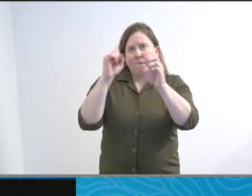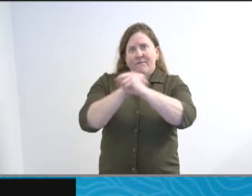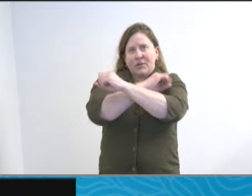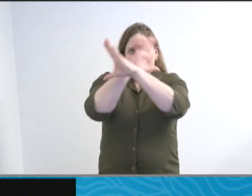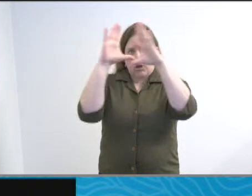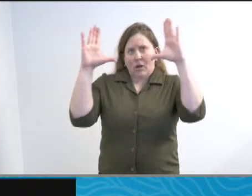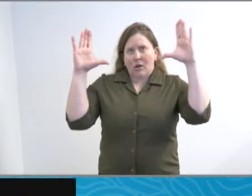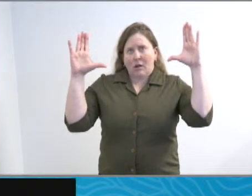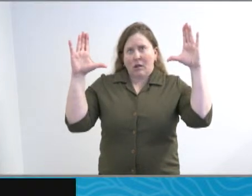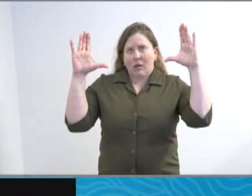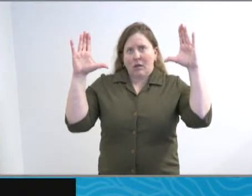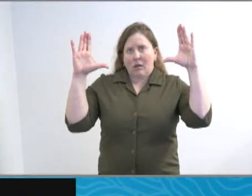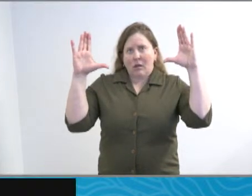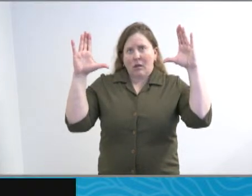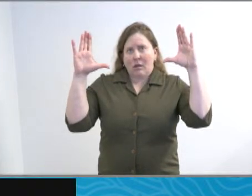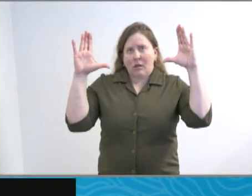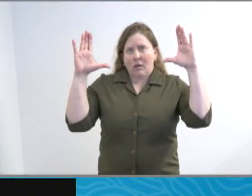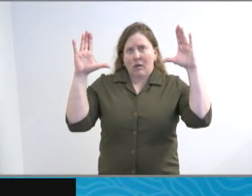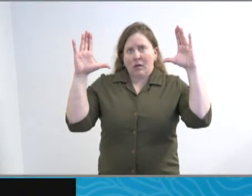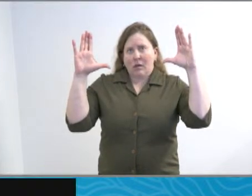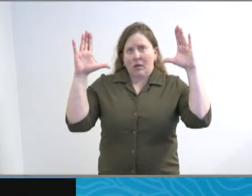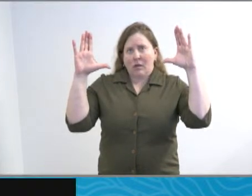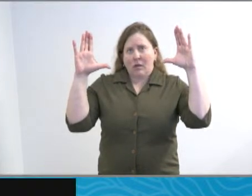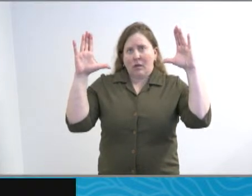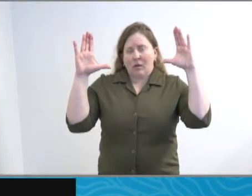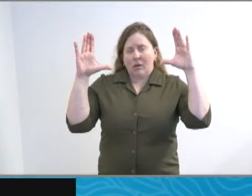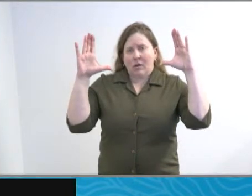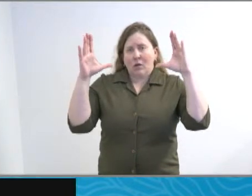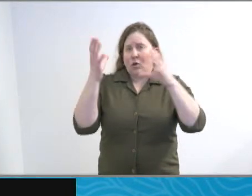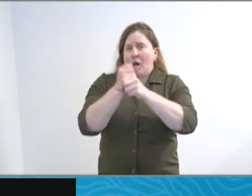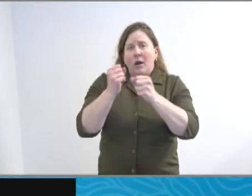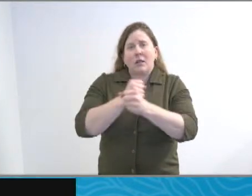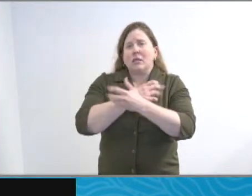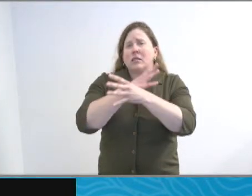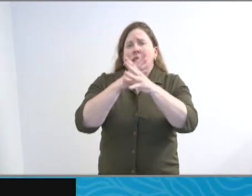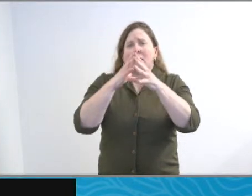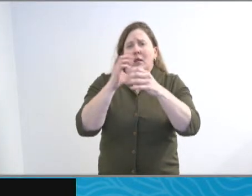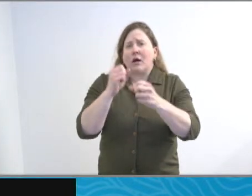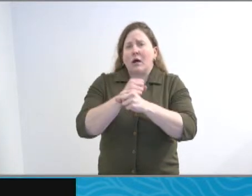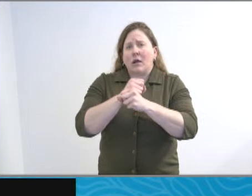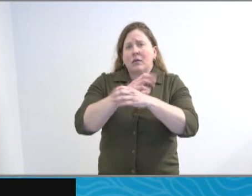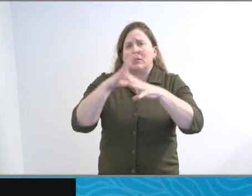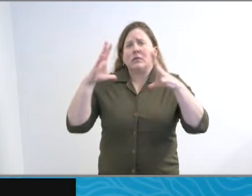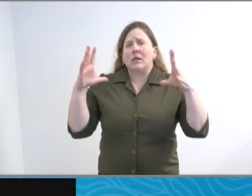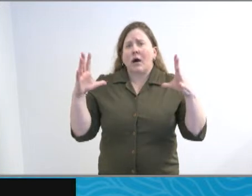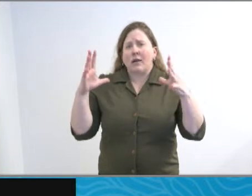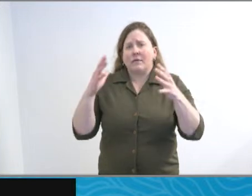we were able to get a lot of great information that is also helping inform the development